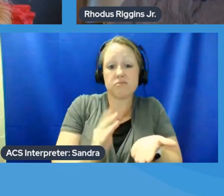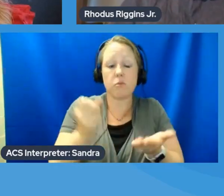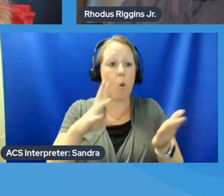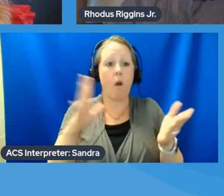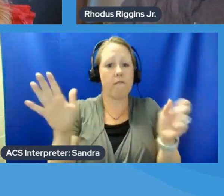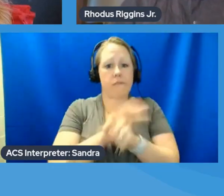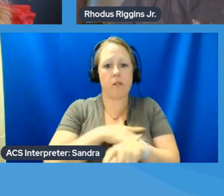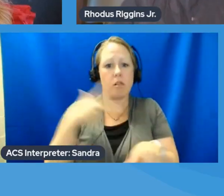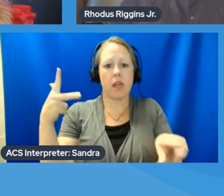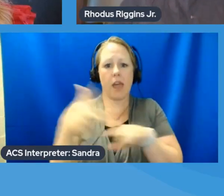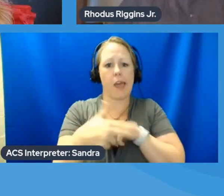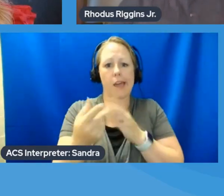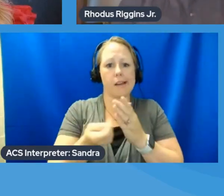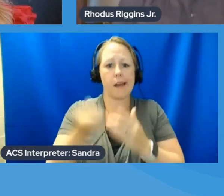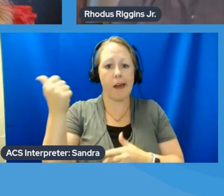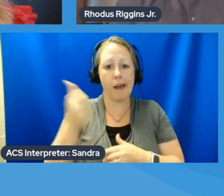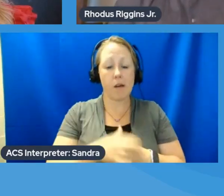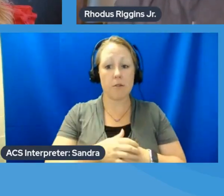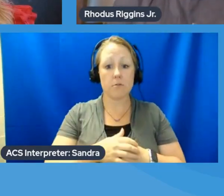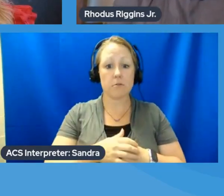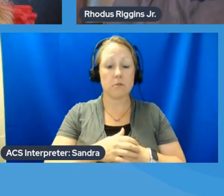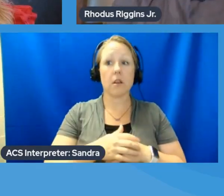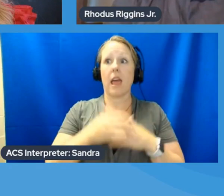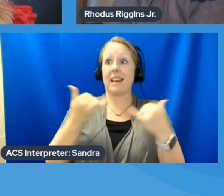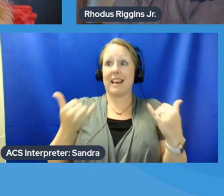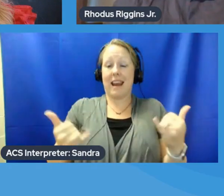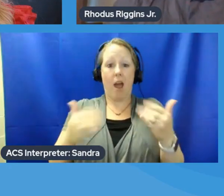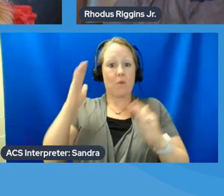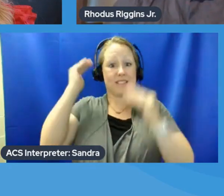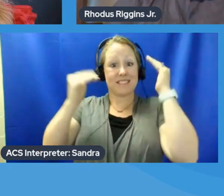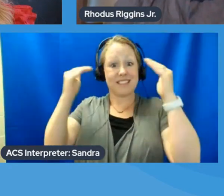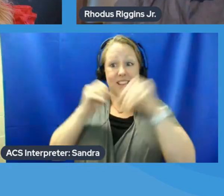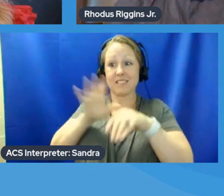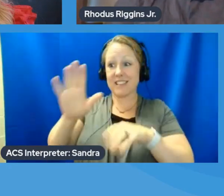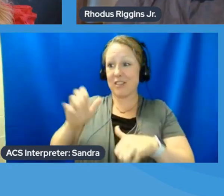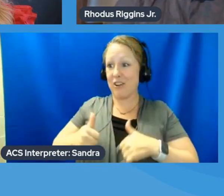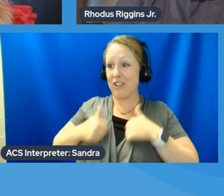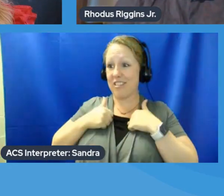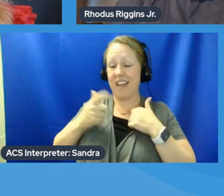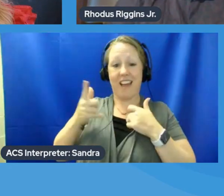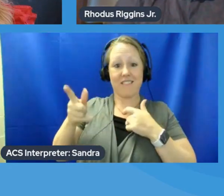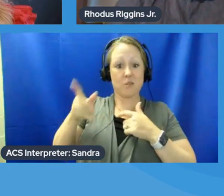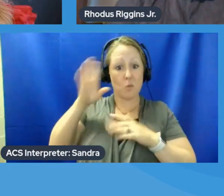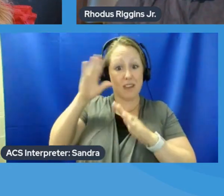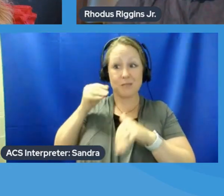who are expected to provide them with positive and those responsive learning environments and interactions